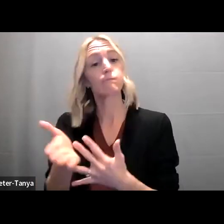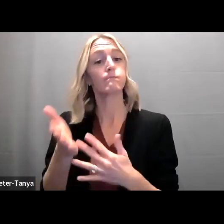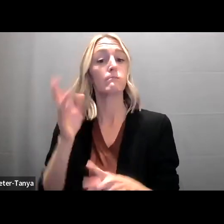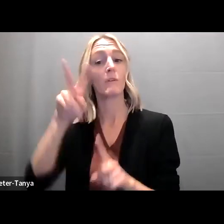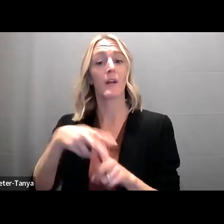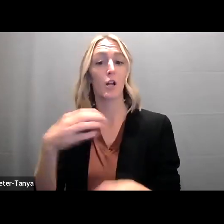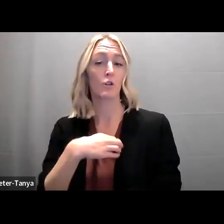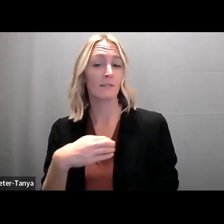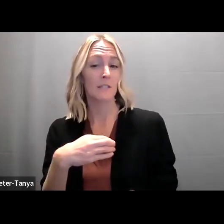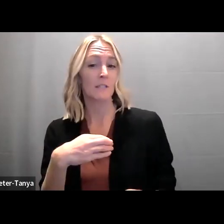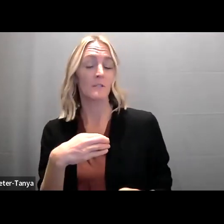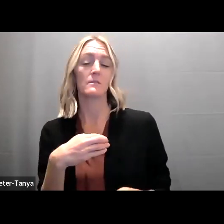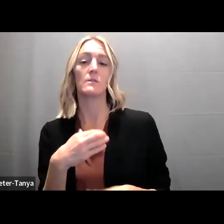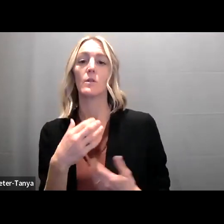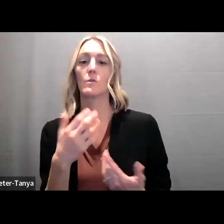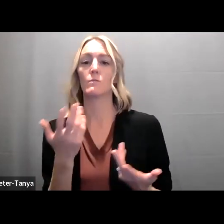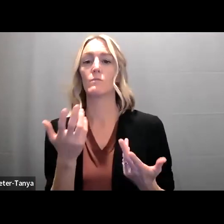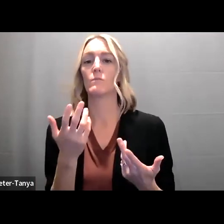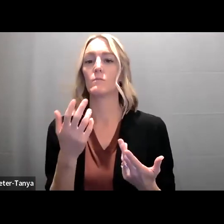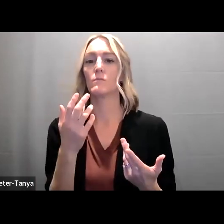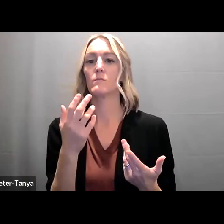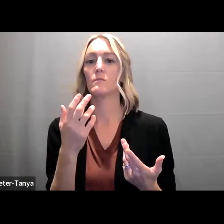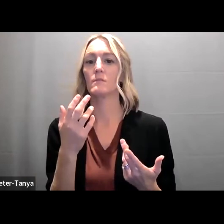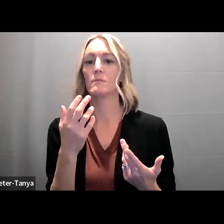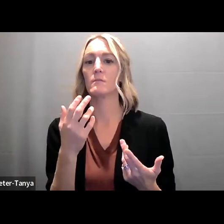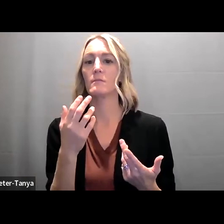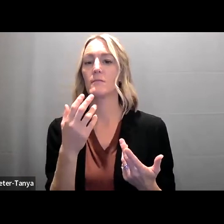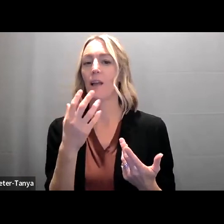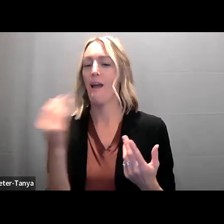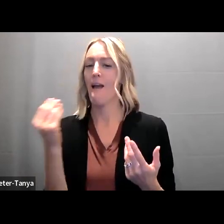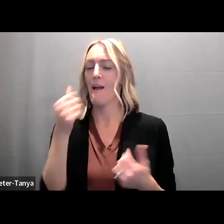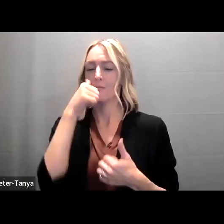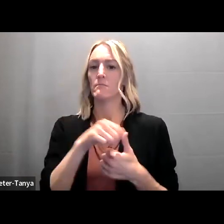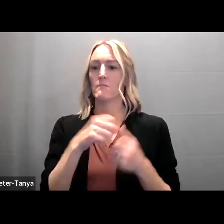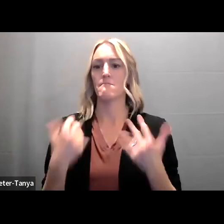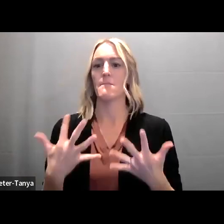Think about that from a lot of different types of disabilities when you're considering that.